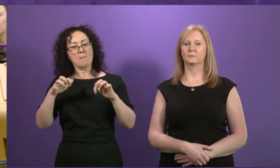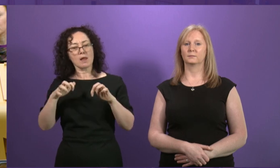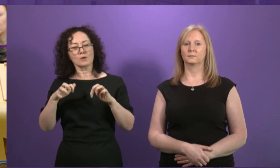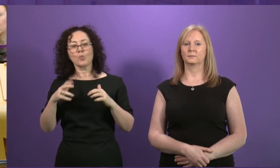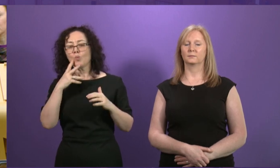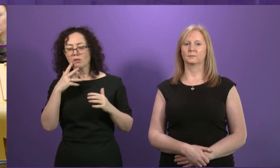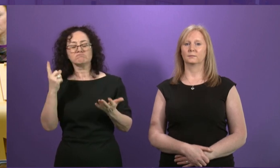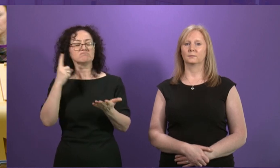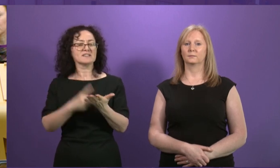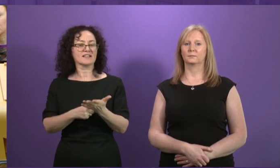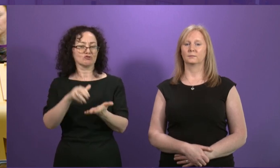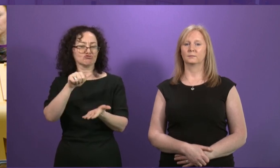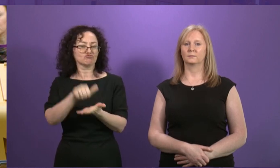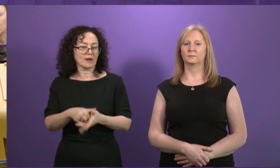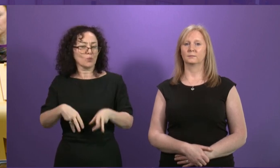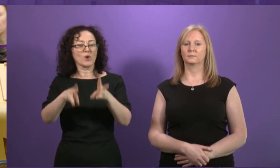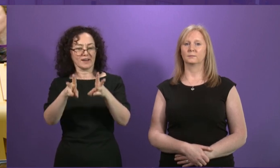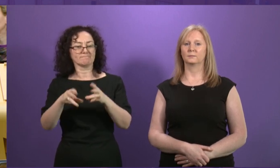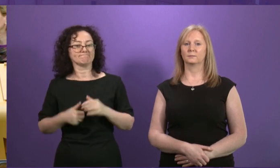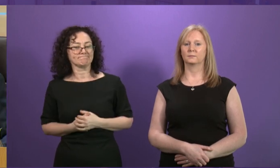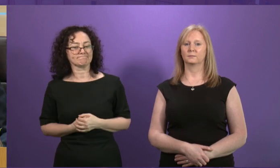the right decision on this and gets that balance right.